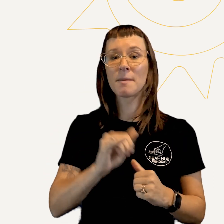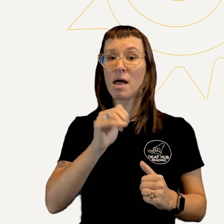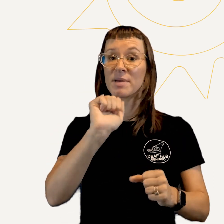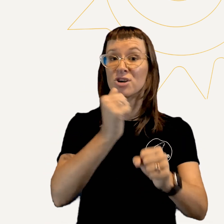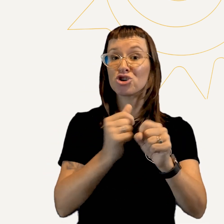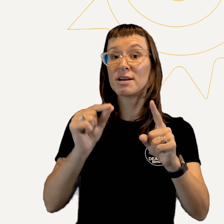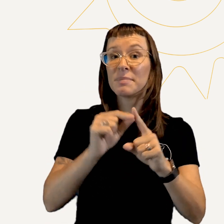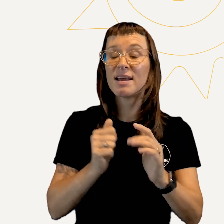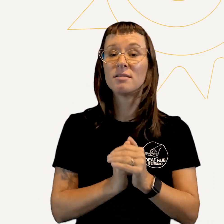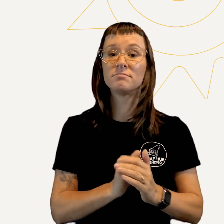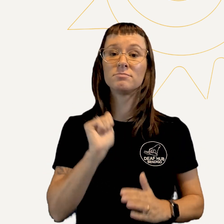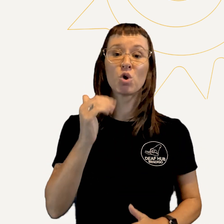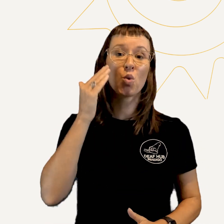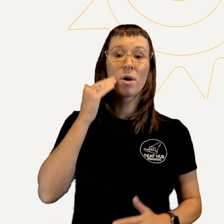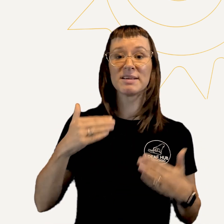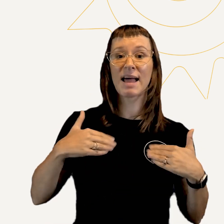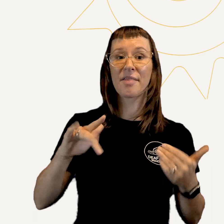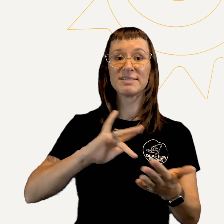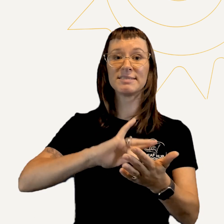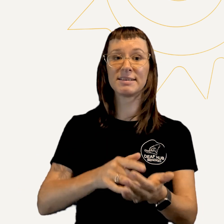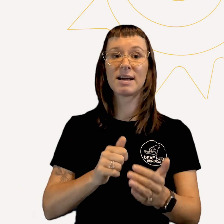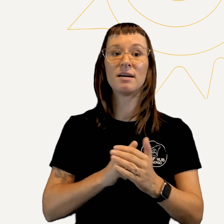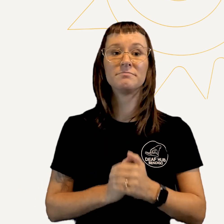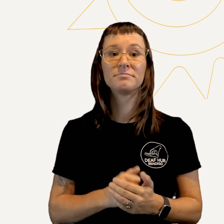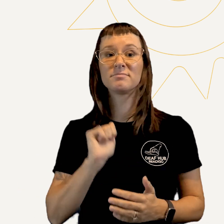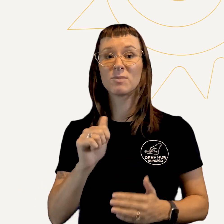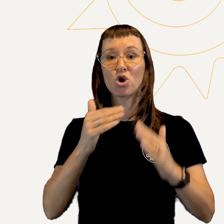Lots of people go to their doctor for their appointment but there are also other options